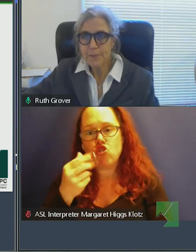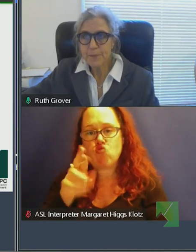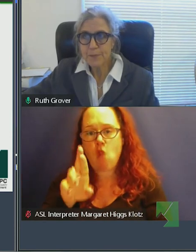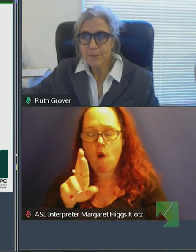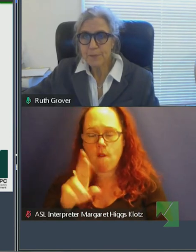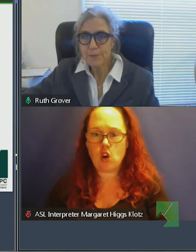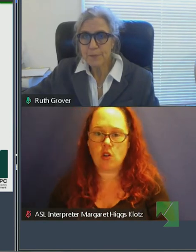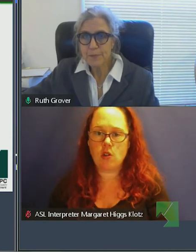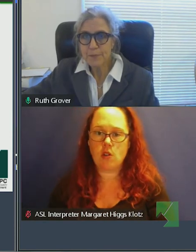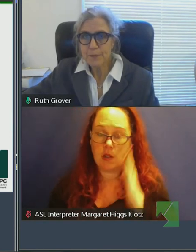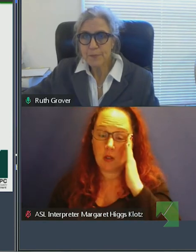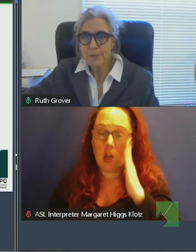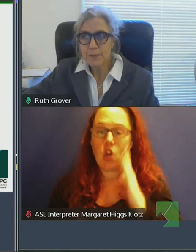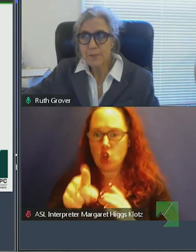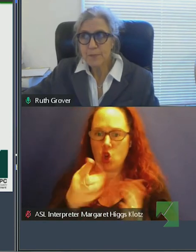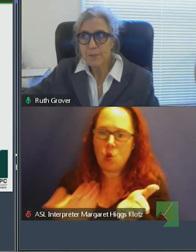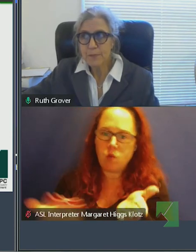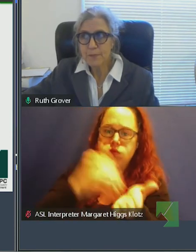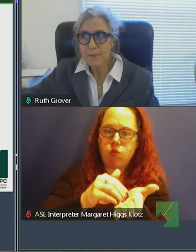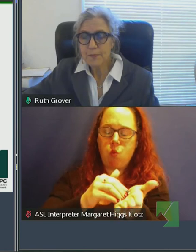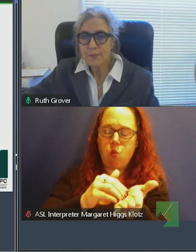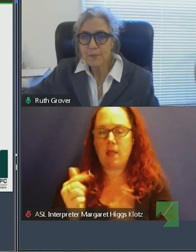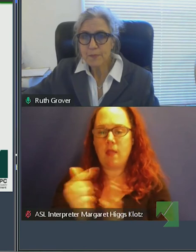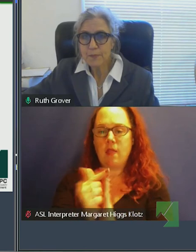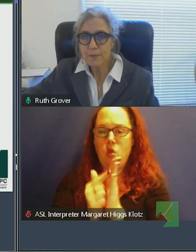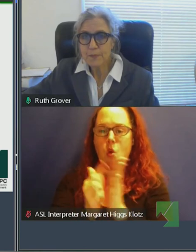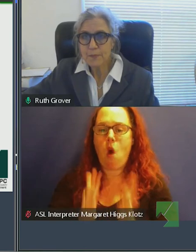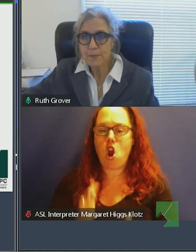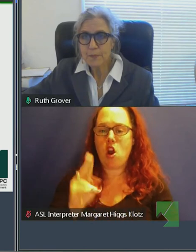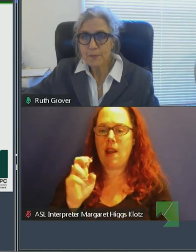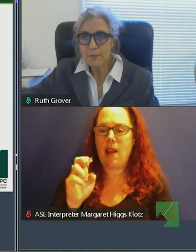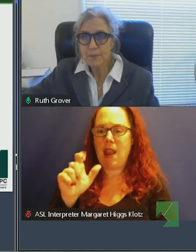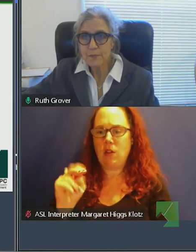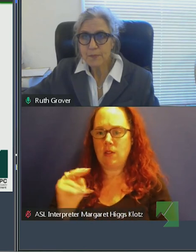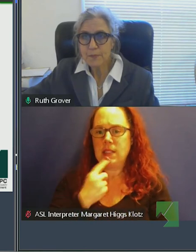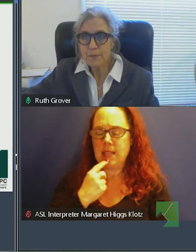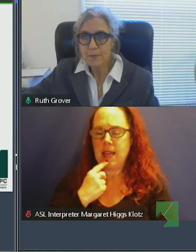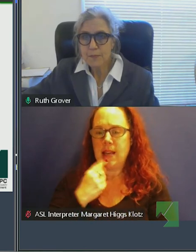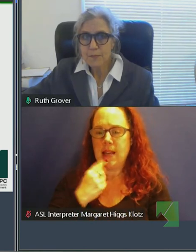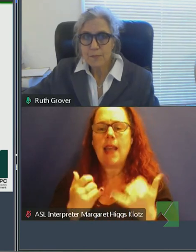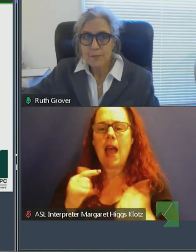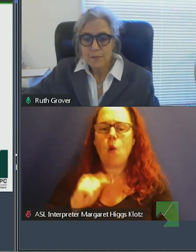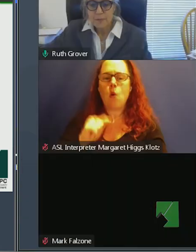Nelson had to say. So we appreciate that. Okay. Mr. Nelson, who do you have? Mr. Nelson?